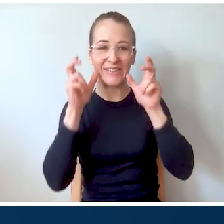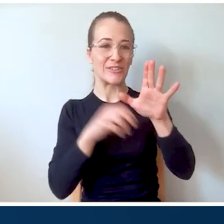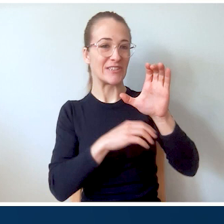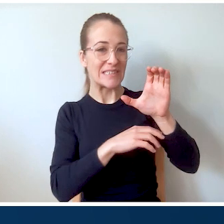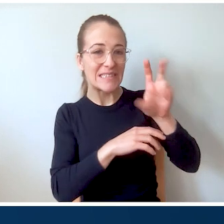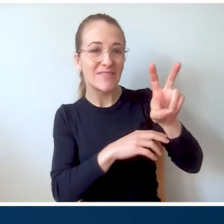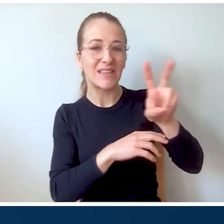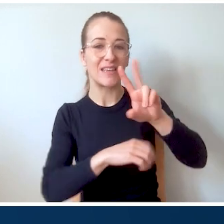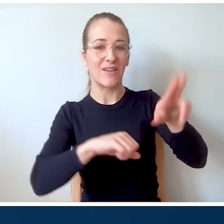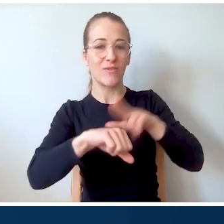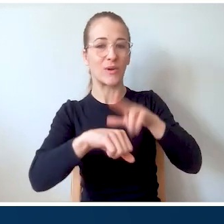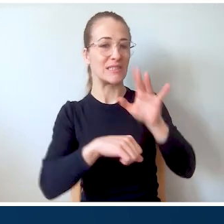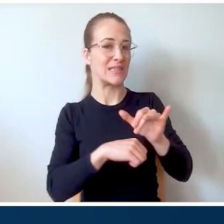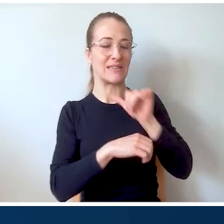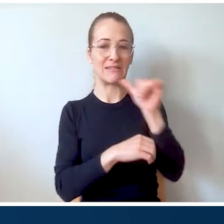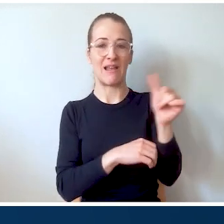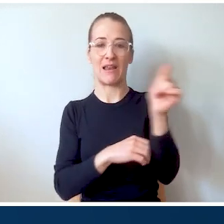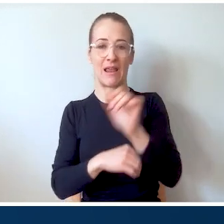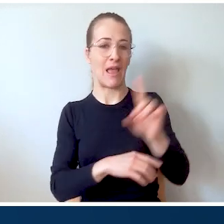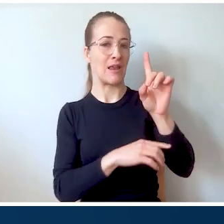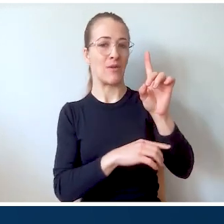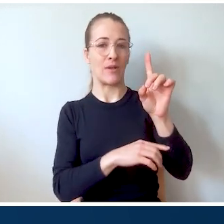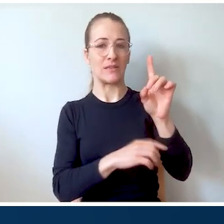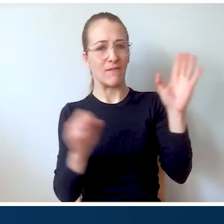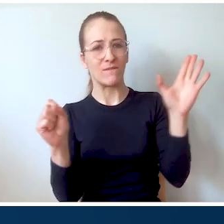that certainly is not anyone's full personhood.